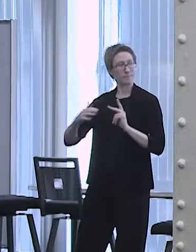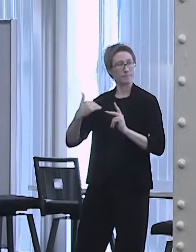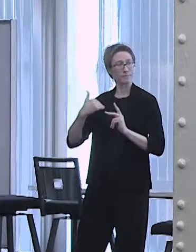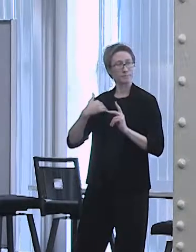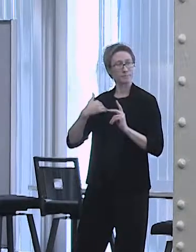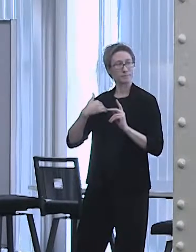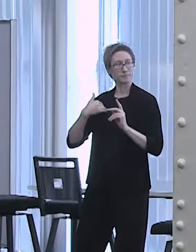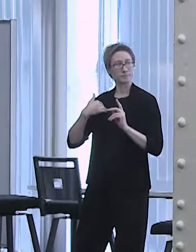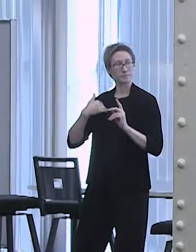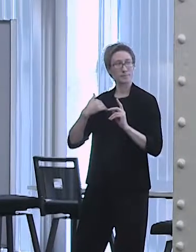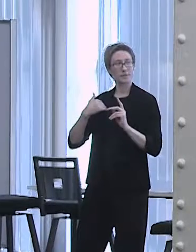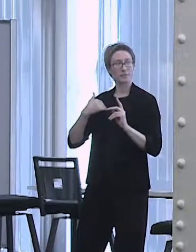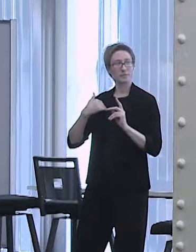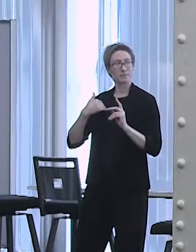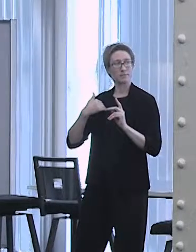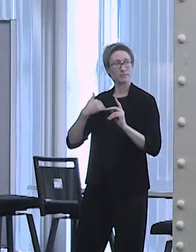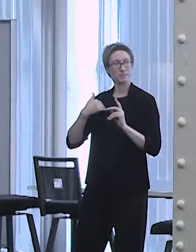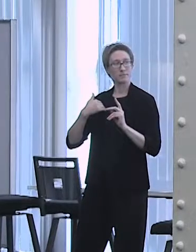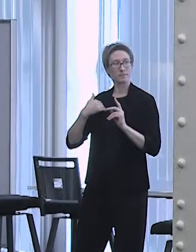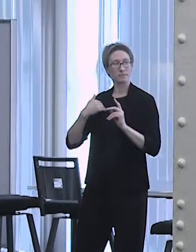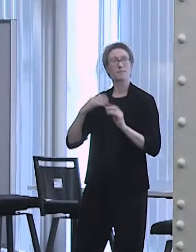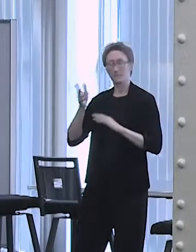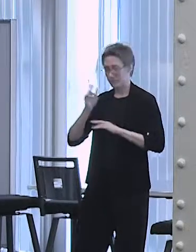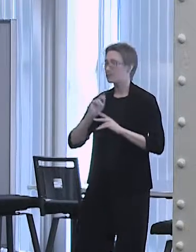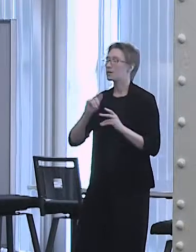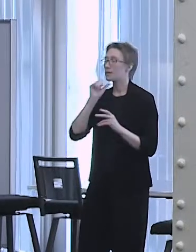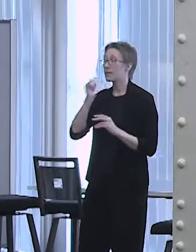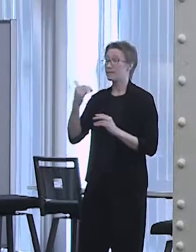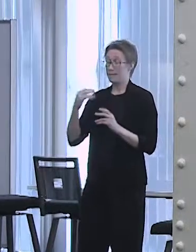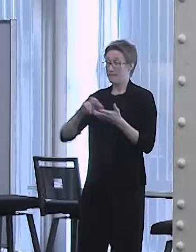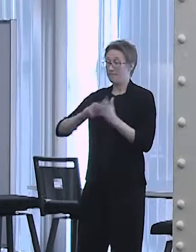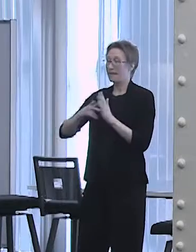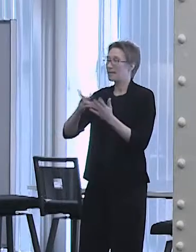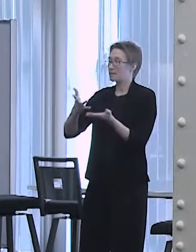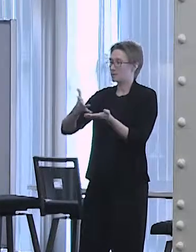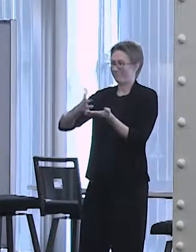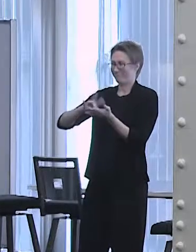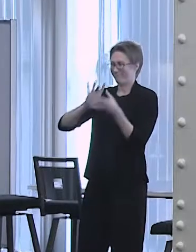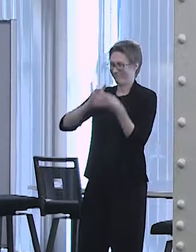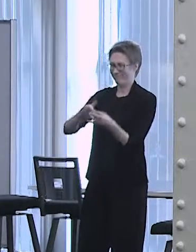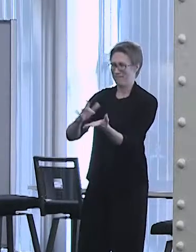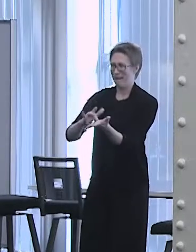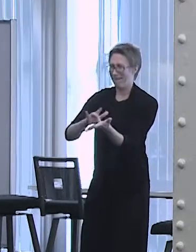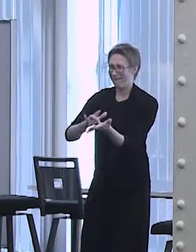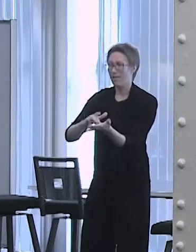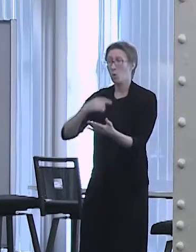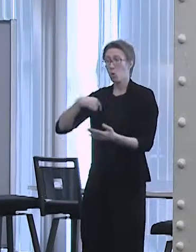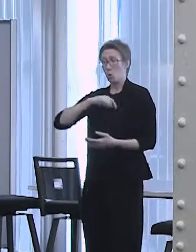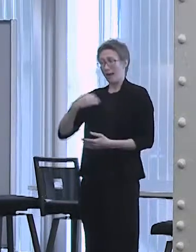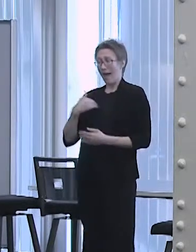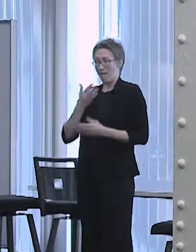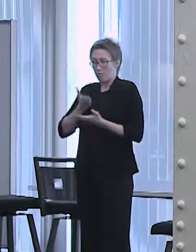doesn't mean it should be treated as a mythology. We have the right to self discrimination.